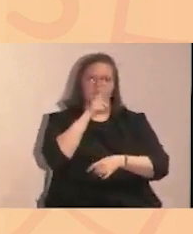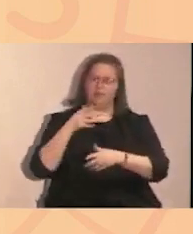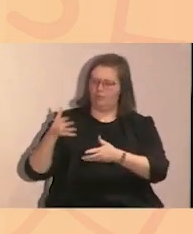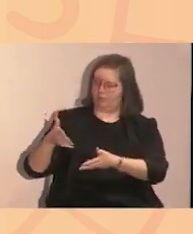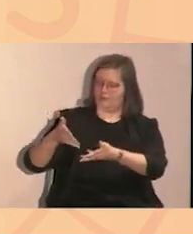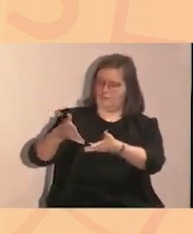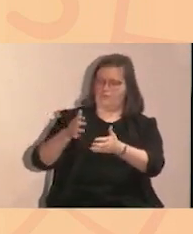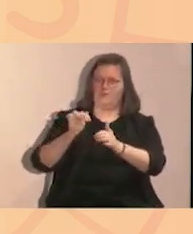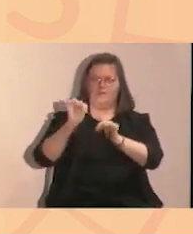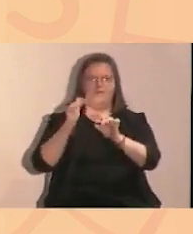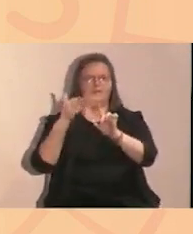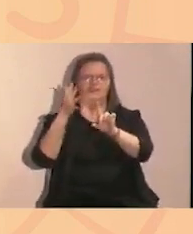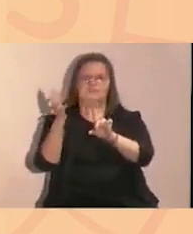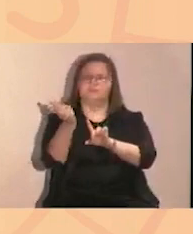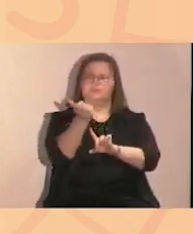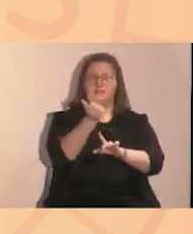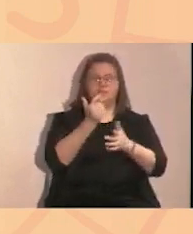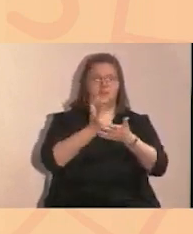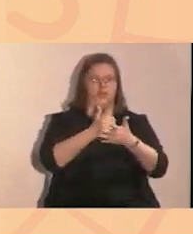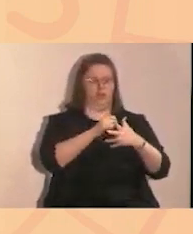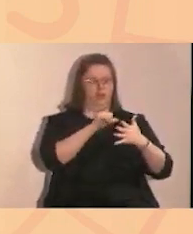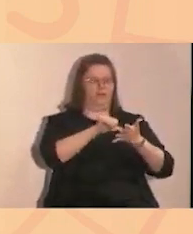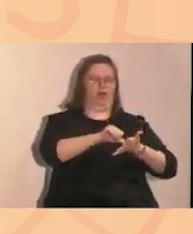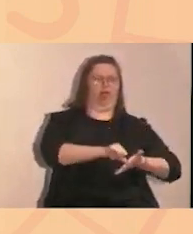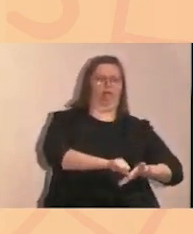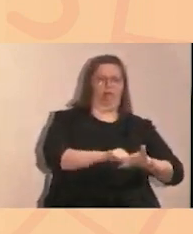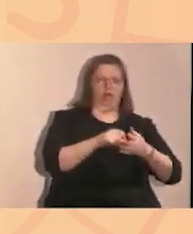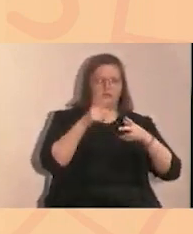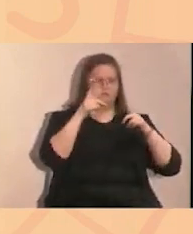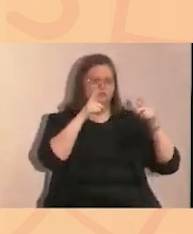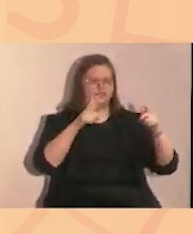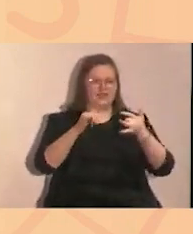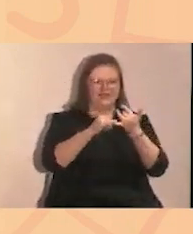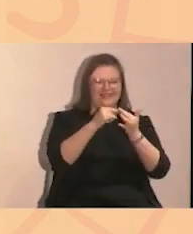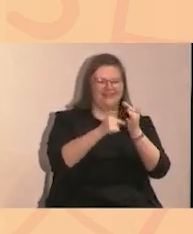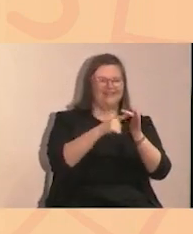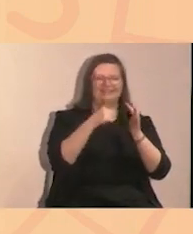a lot of pressure for me to curate like settler work and international work, it's like, yeah, maybe not.